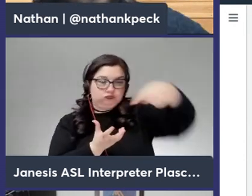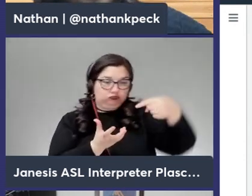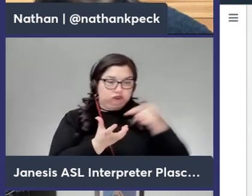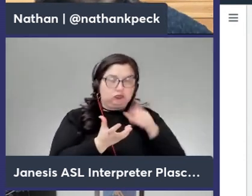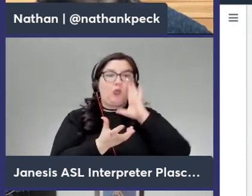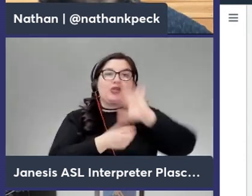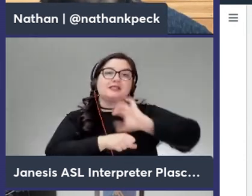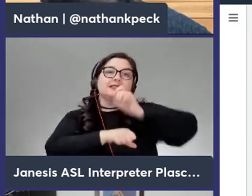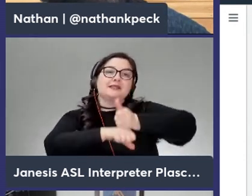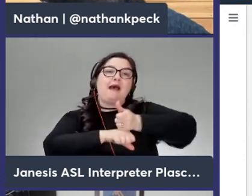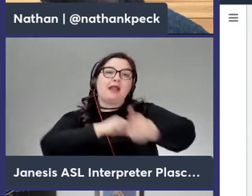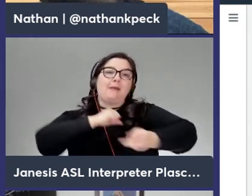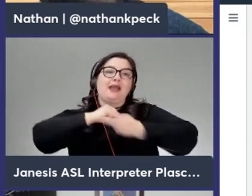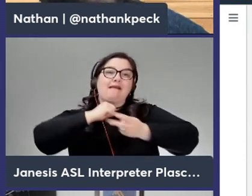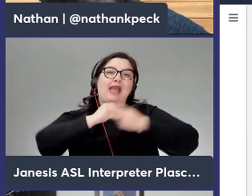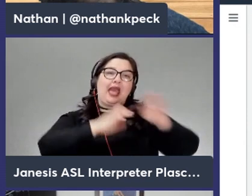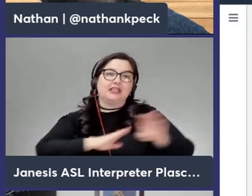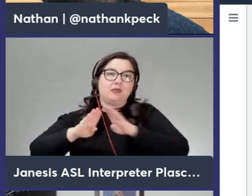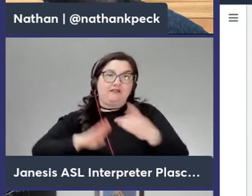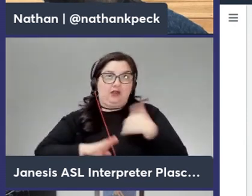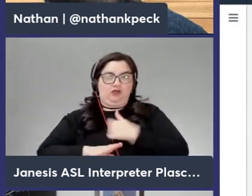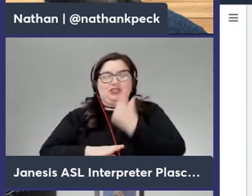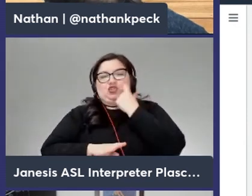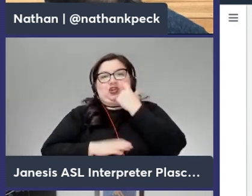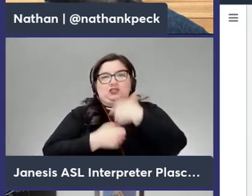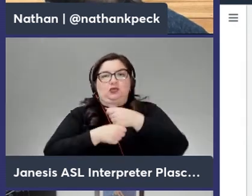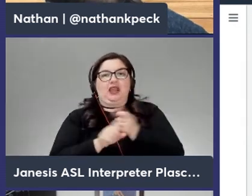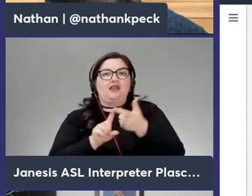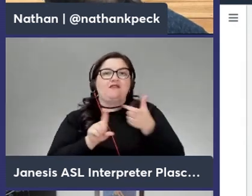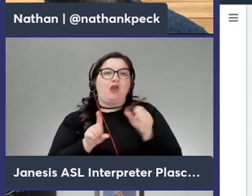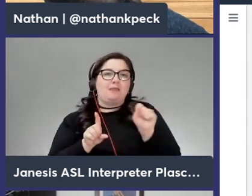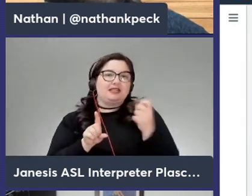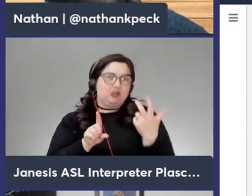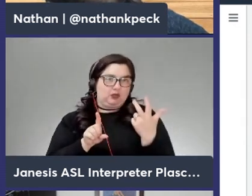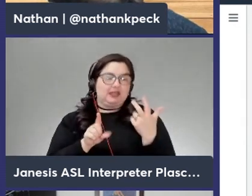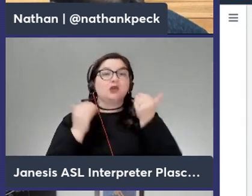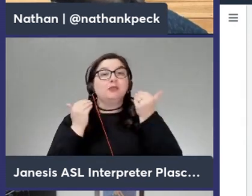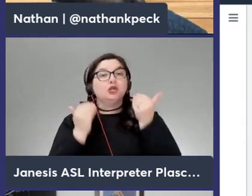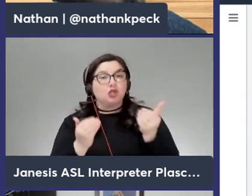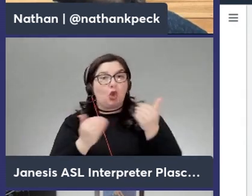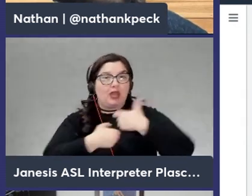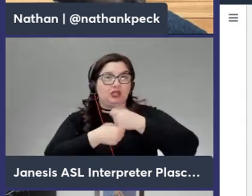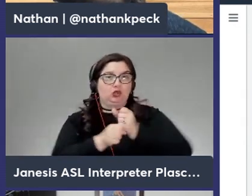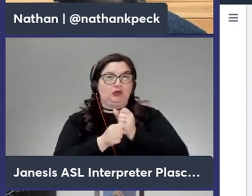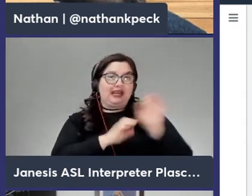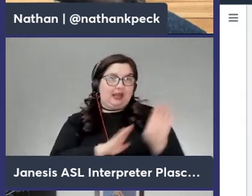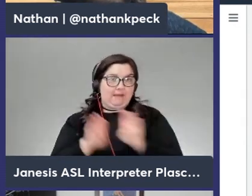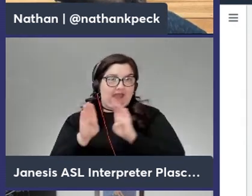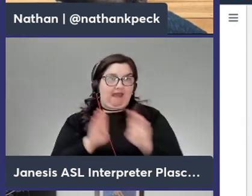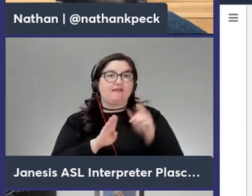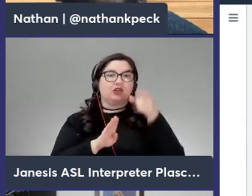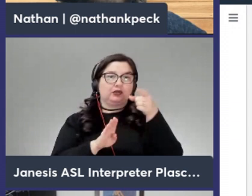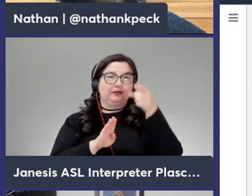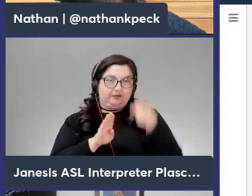for that Origin that we just created from S3. So I'm gonna create a behavior here, and then we need to set up a path pattern.